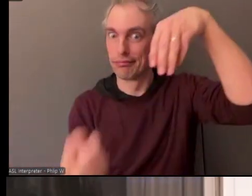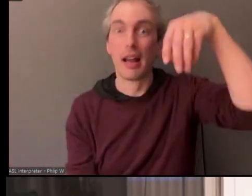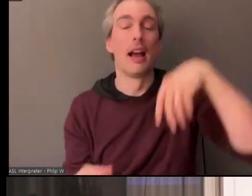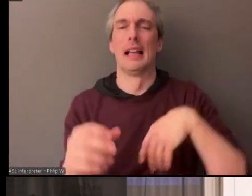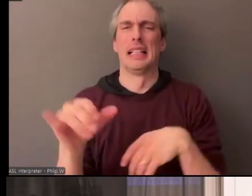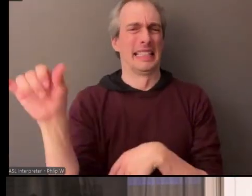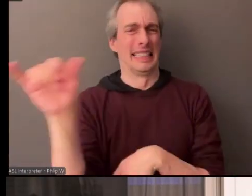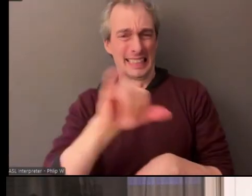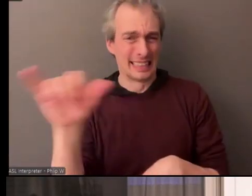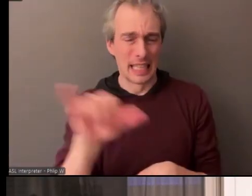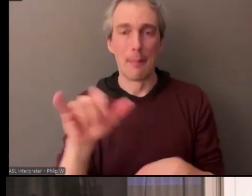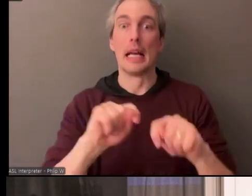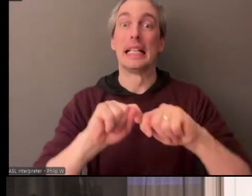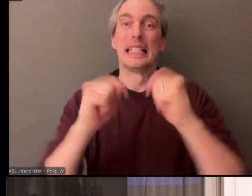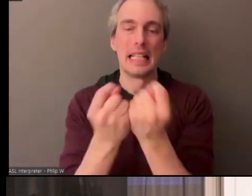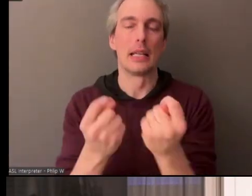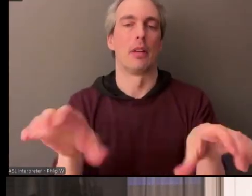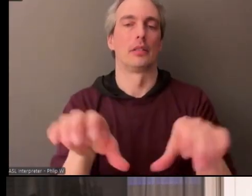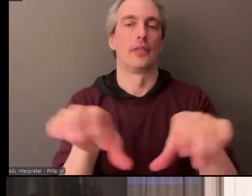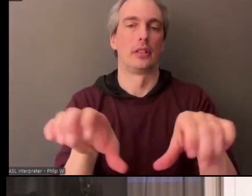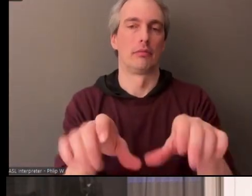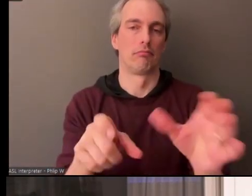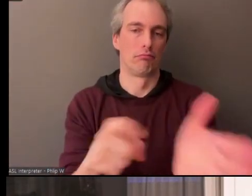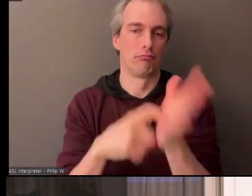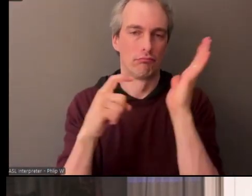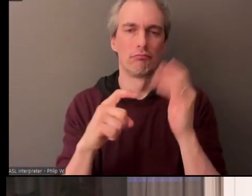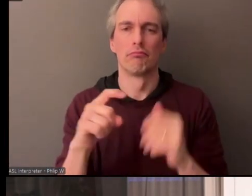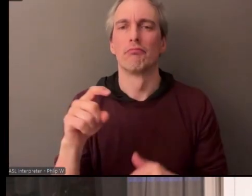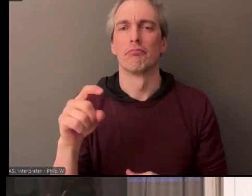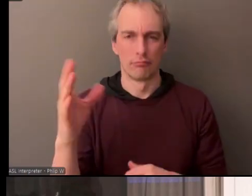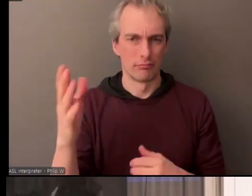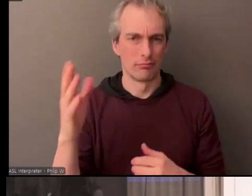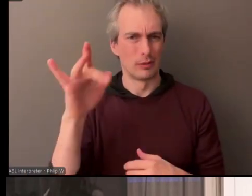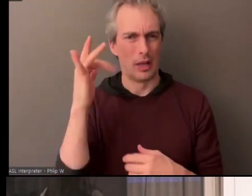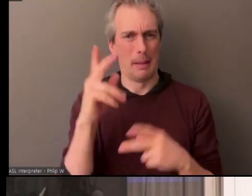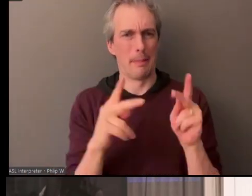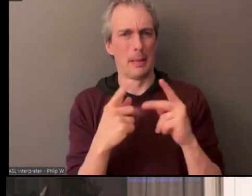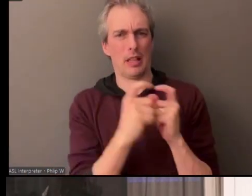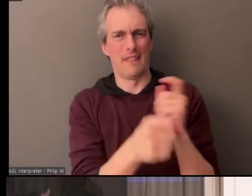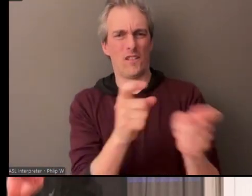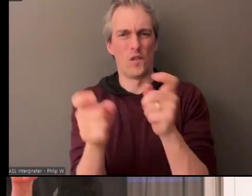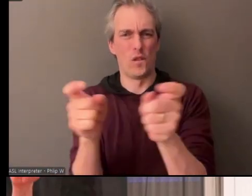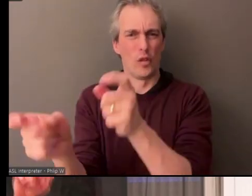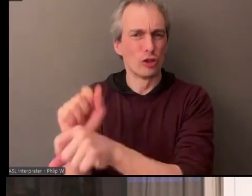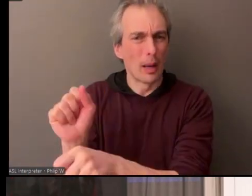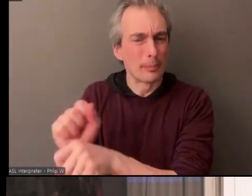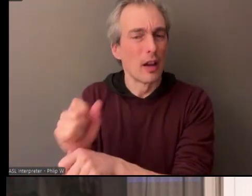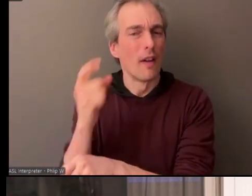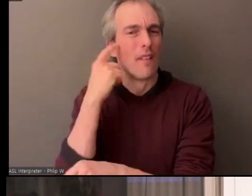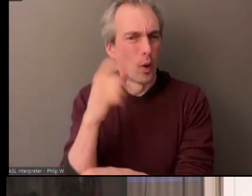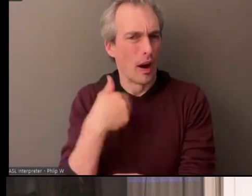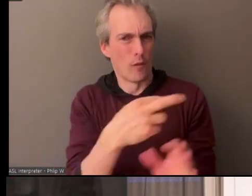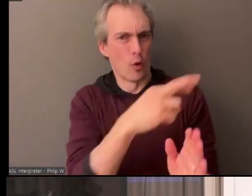Is because there was a role to fill. Like product manager. Developer. Designer. QA. And they said... Yeah. I'm good at that. And they said... Okay. Come on in here.